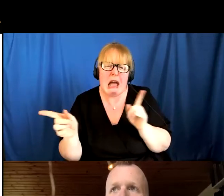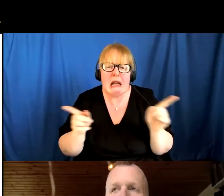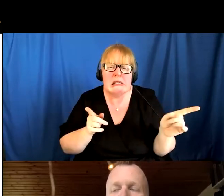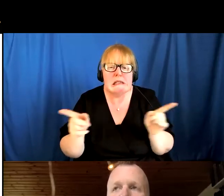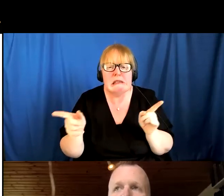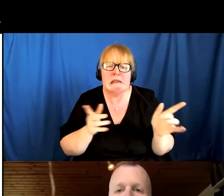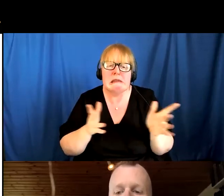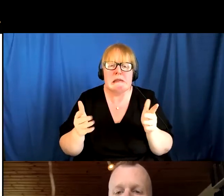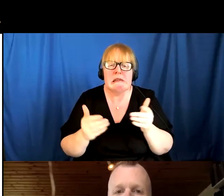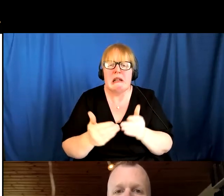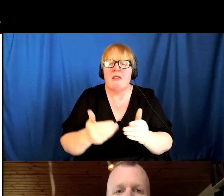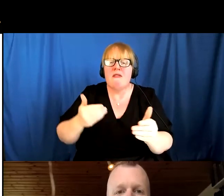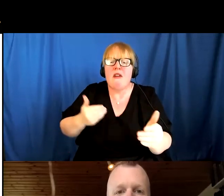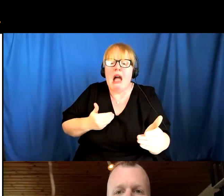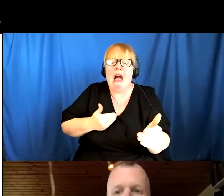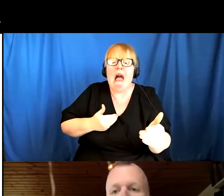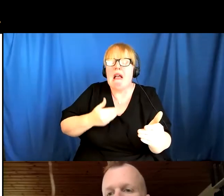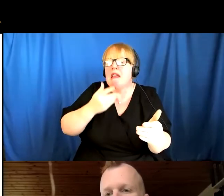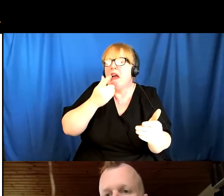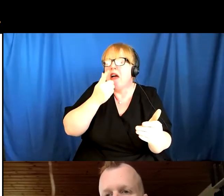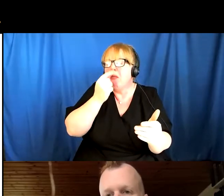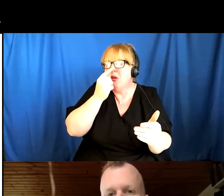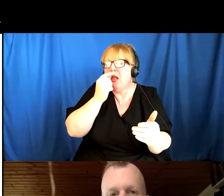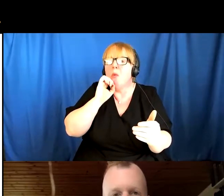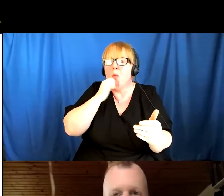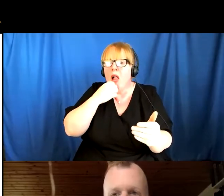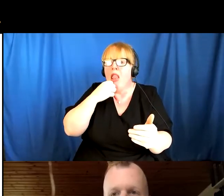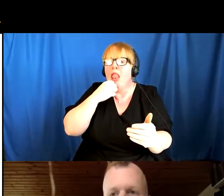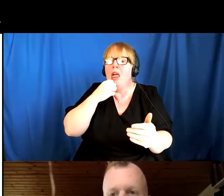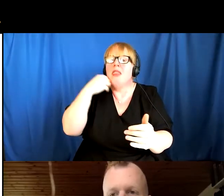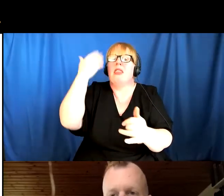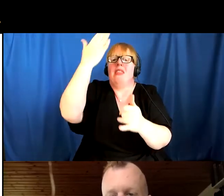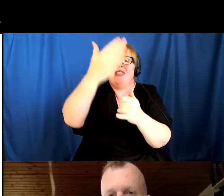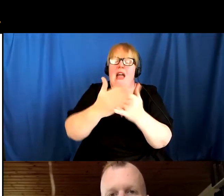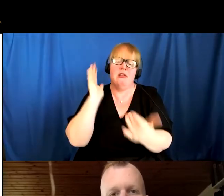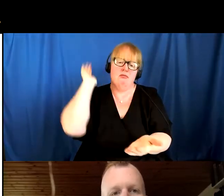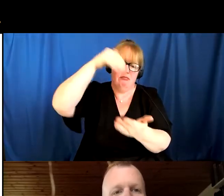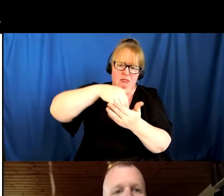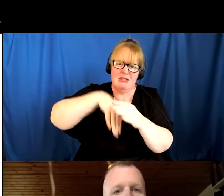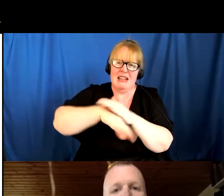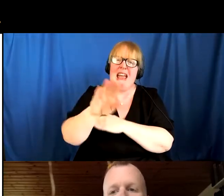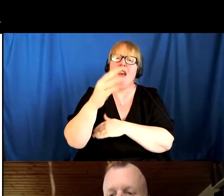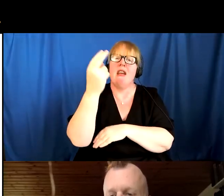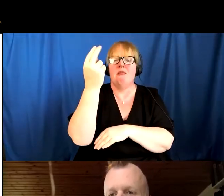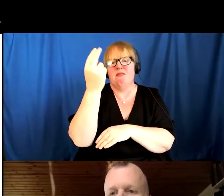in advance of us knowing that they actually would end up in the council presenting the idea for their public artwork. So, it was partly to kind of stress